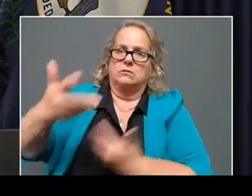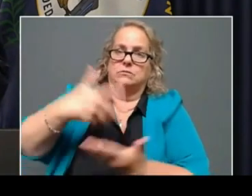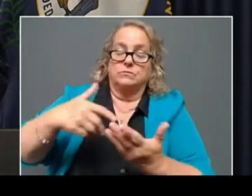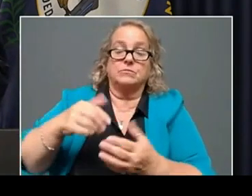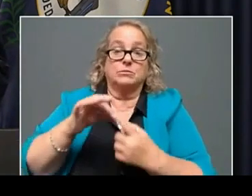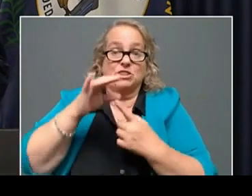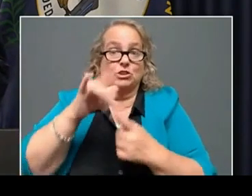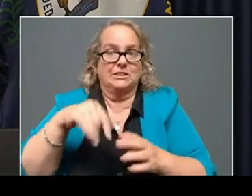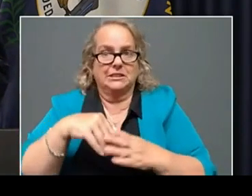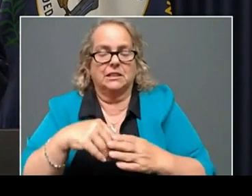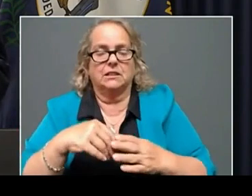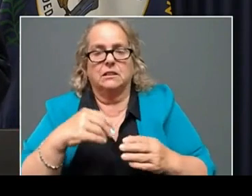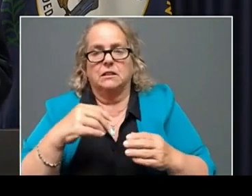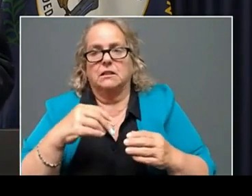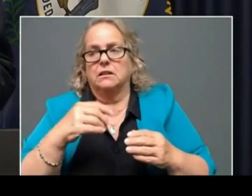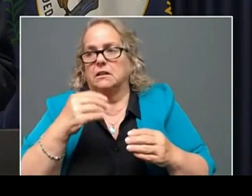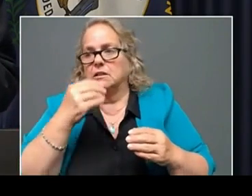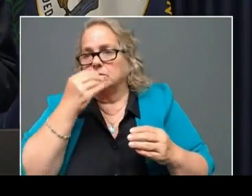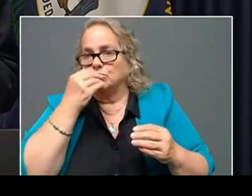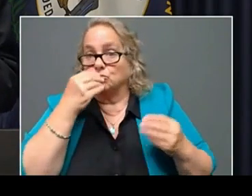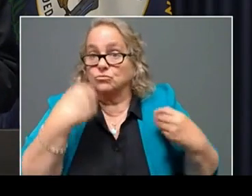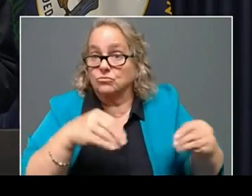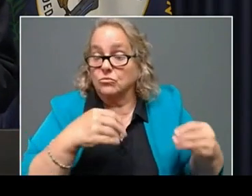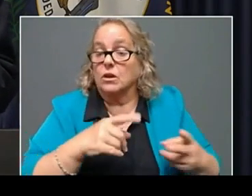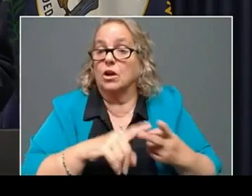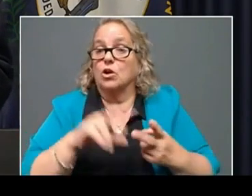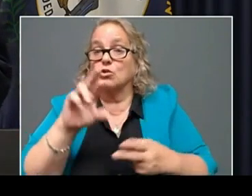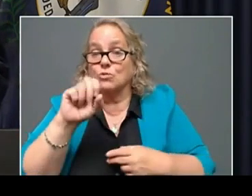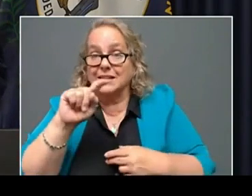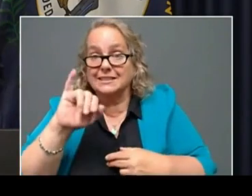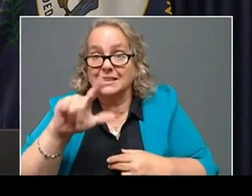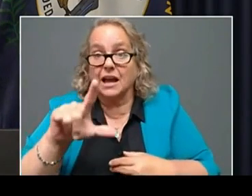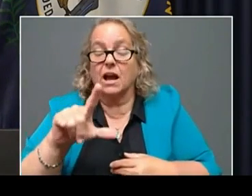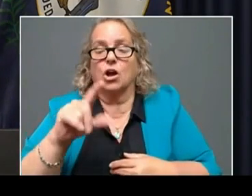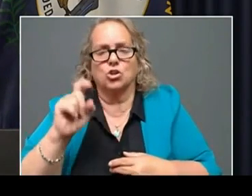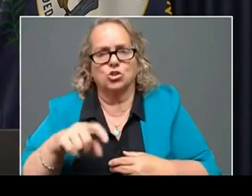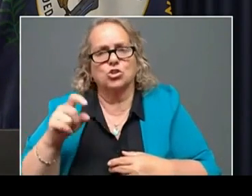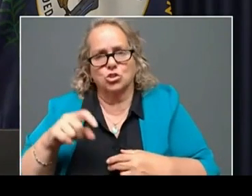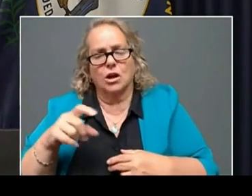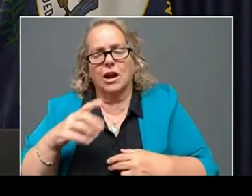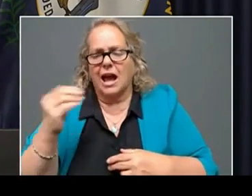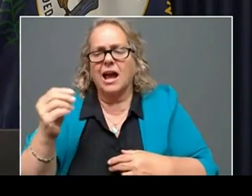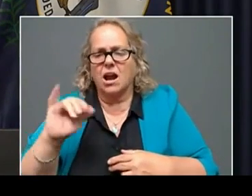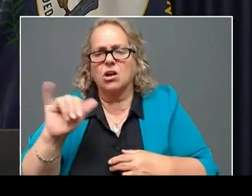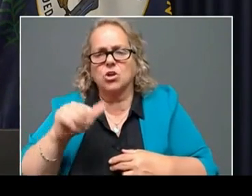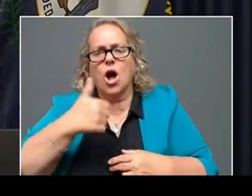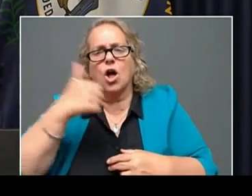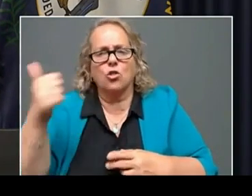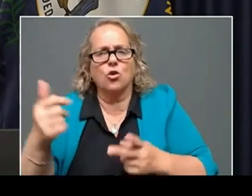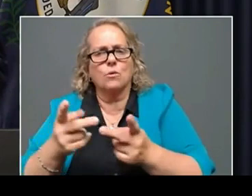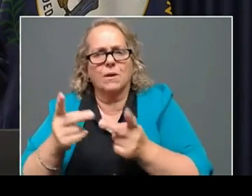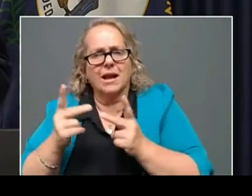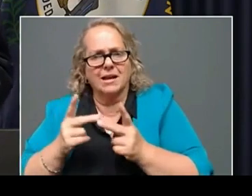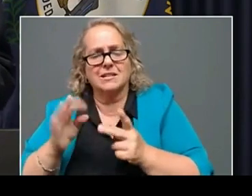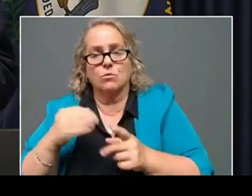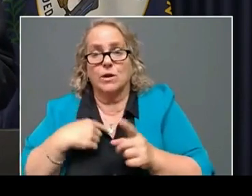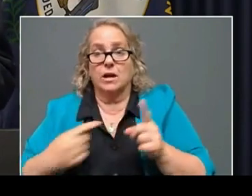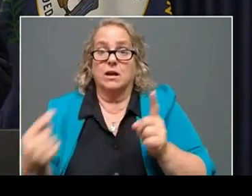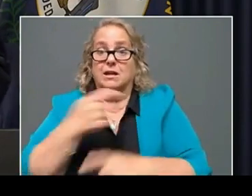hospitality. But there's no question there others um that that that are there and if we went back 10 years ago, it probably bank tellers, but now I'm